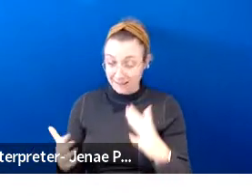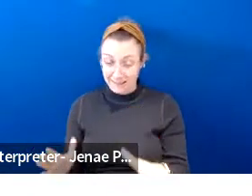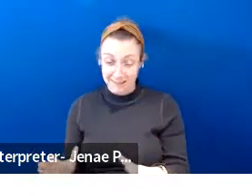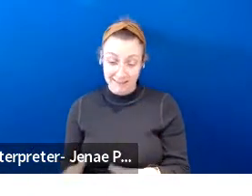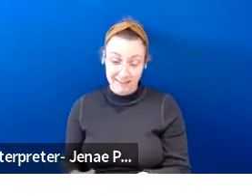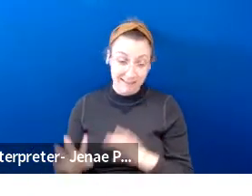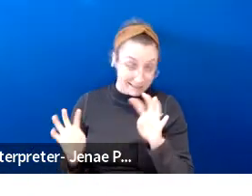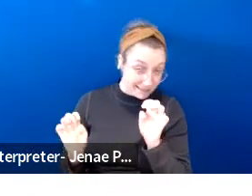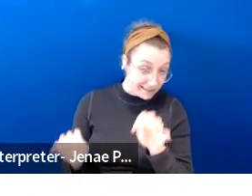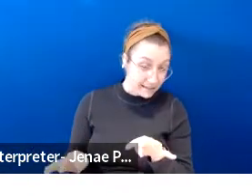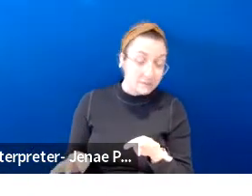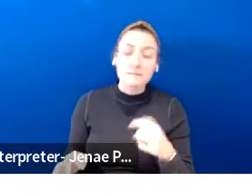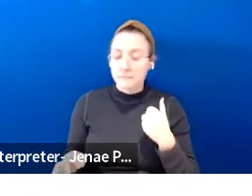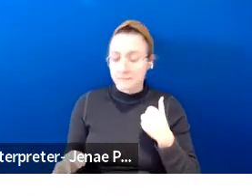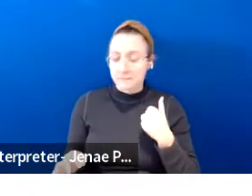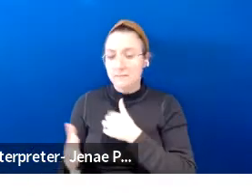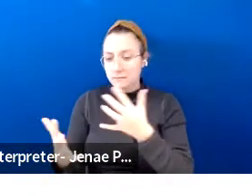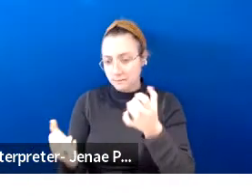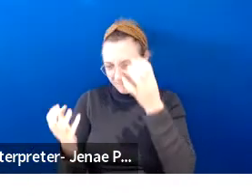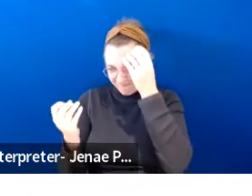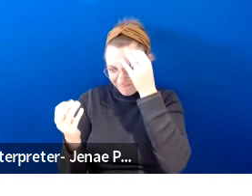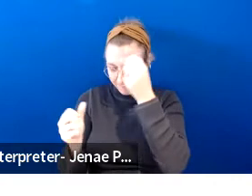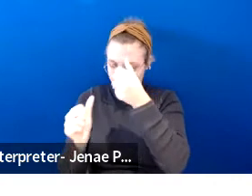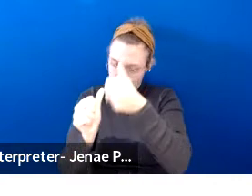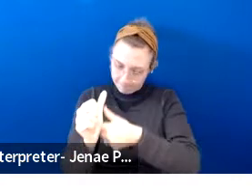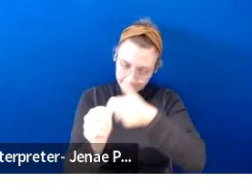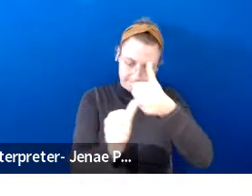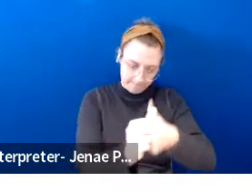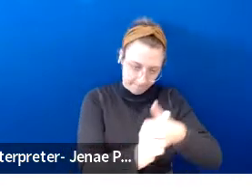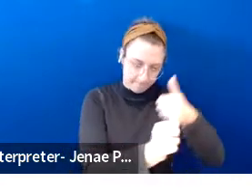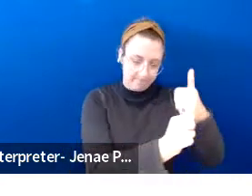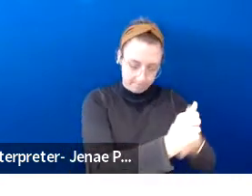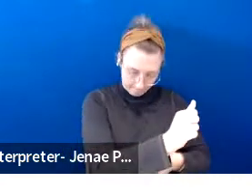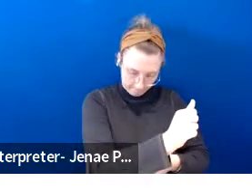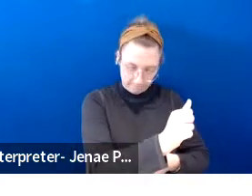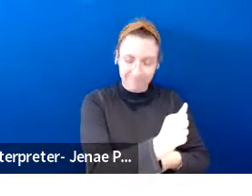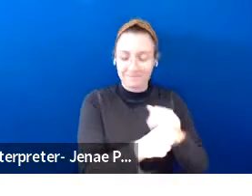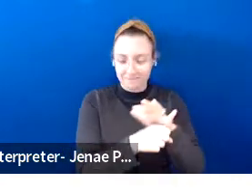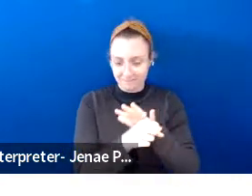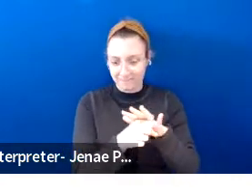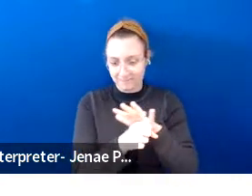So we're wanting to think about each of those dynamics or each of those areas of hope